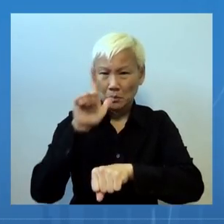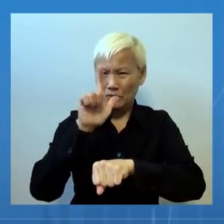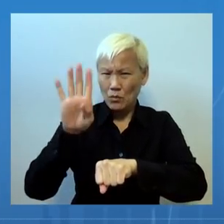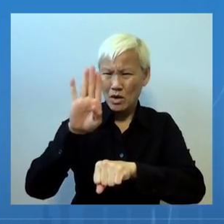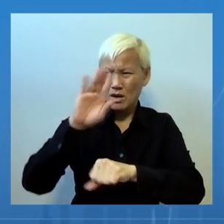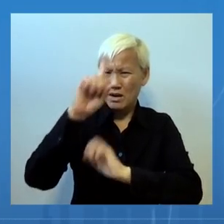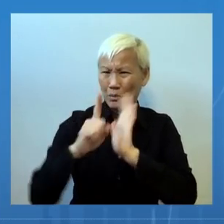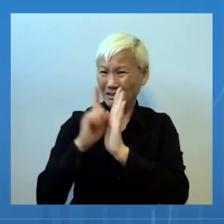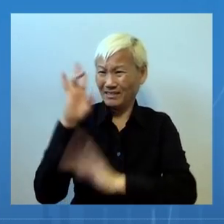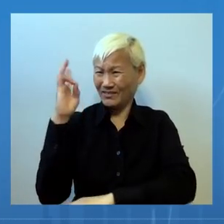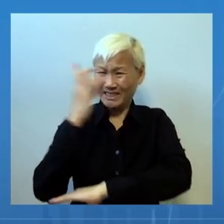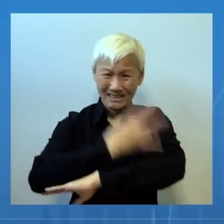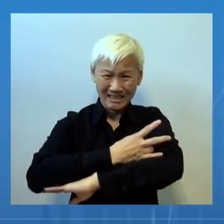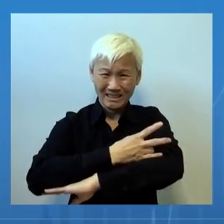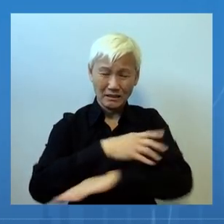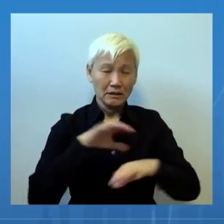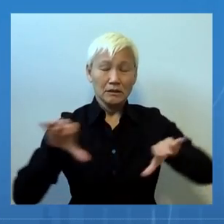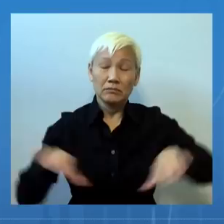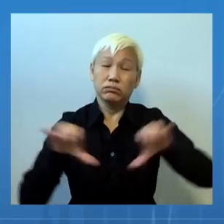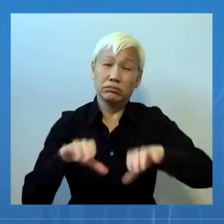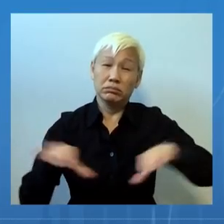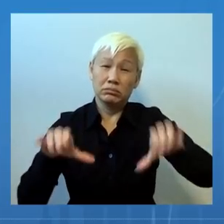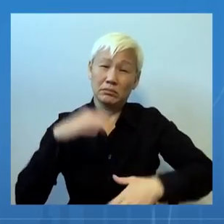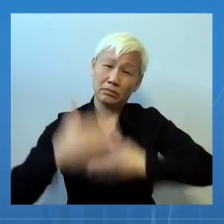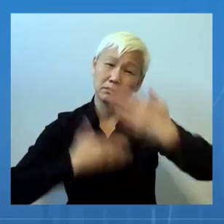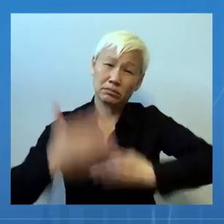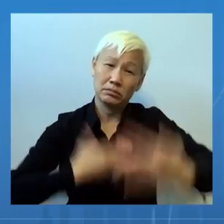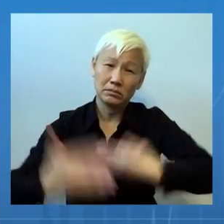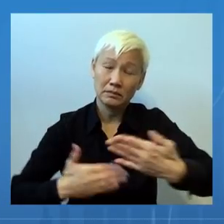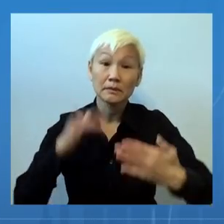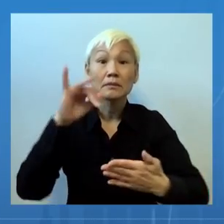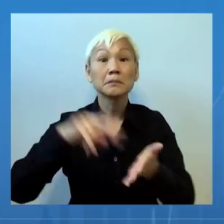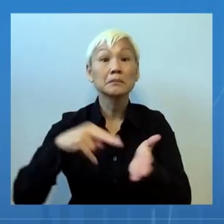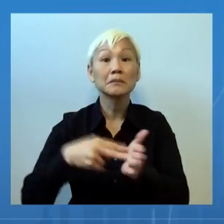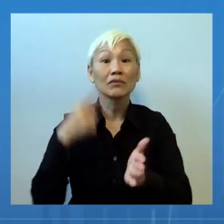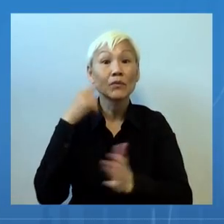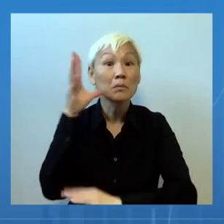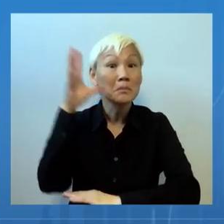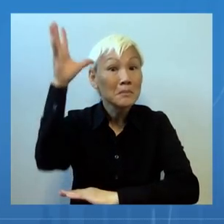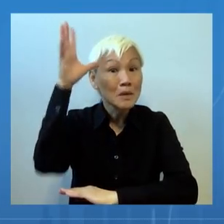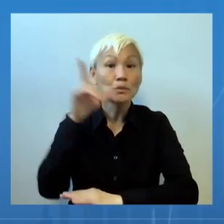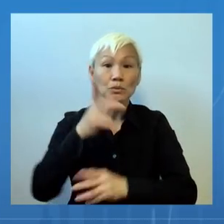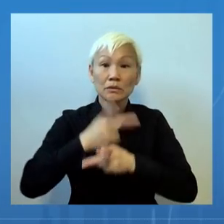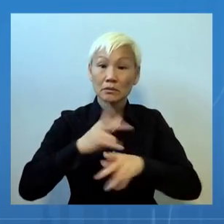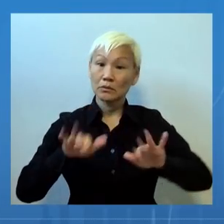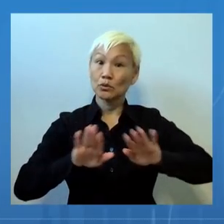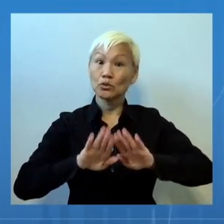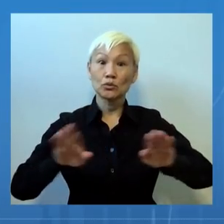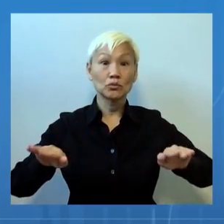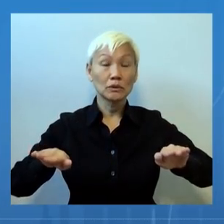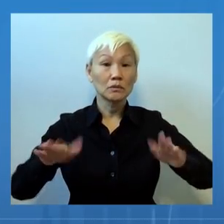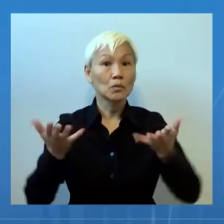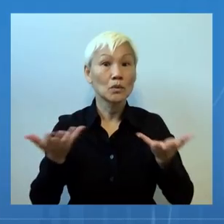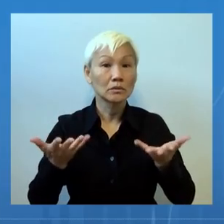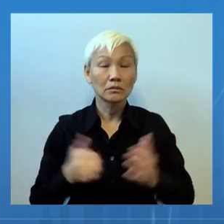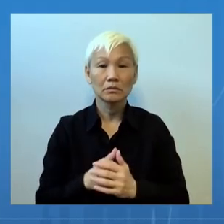I want to be clear about what this means for parents and guardians. We know many families will turn to their pediatricians and family doctors.